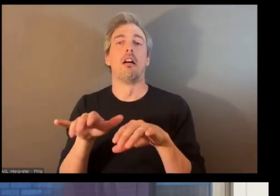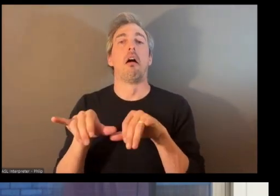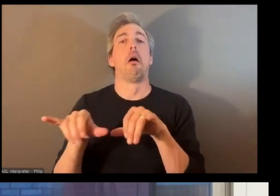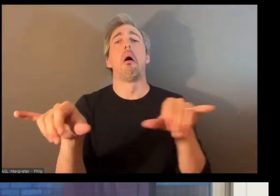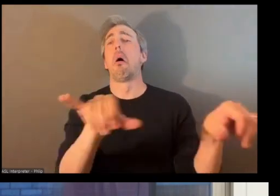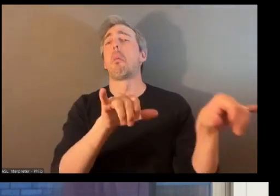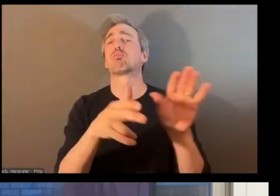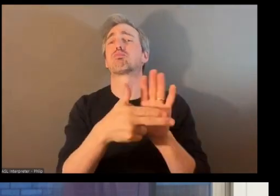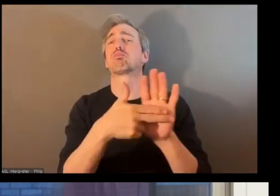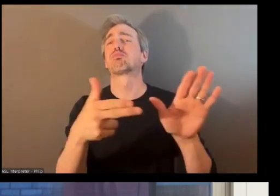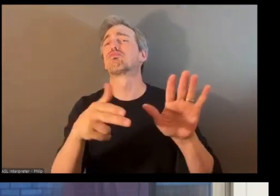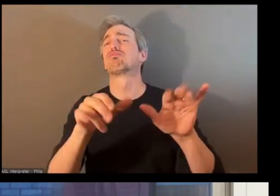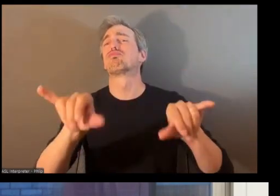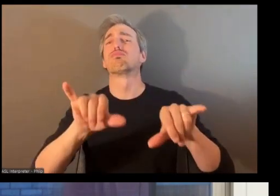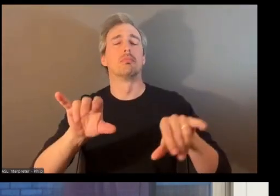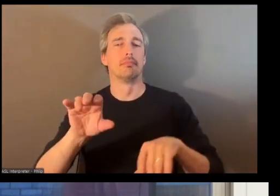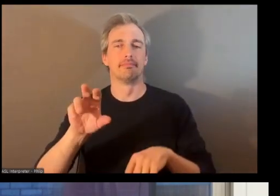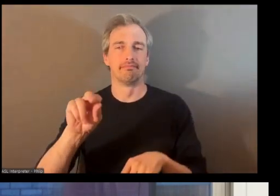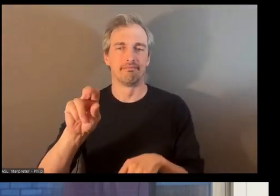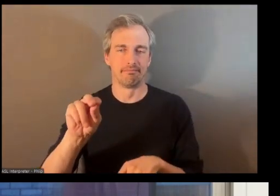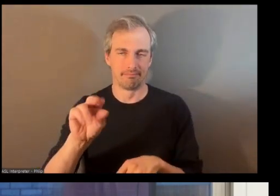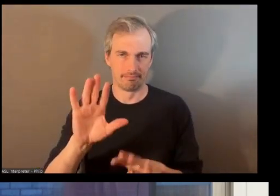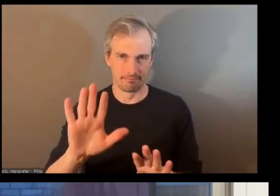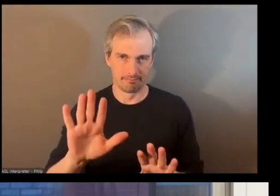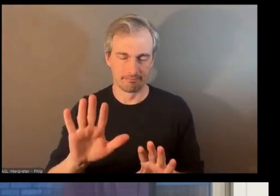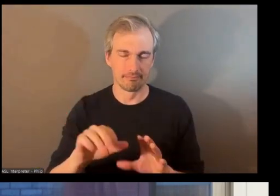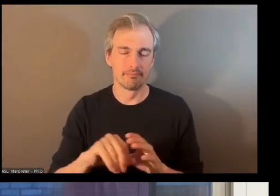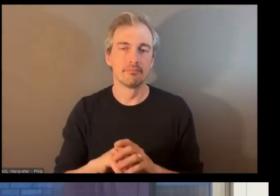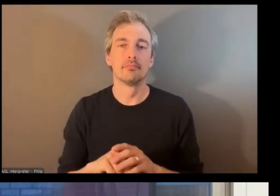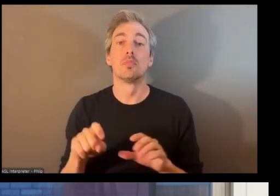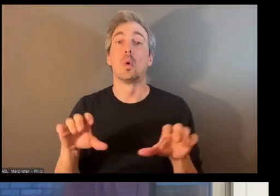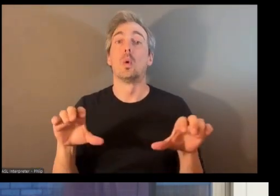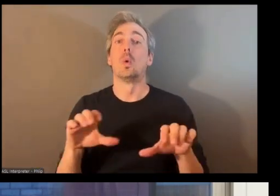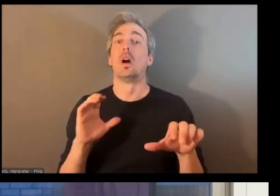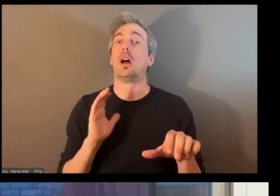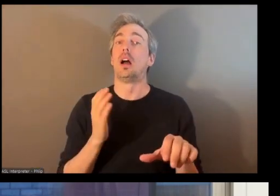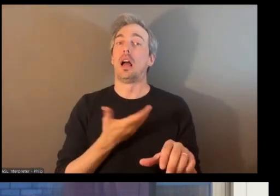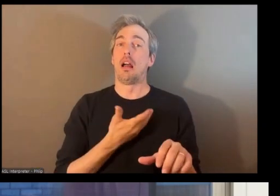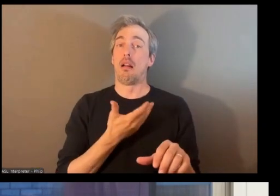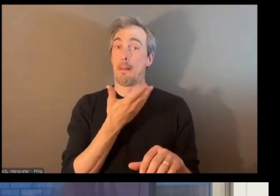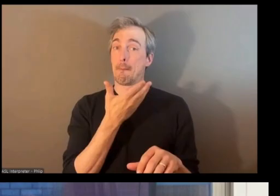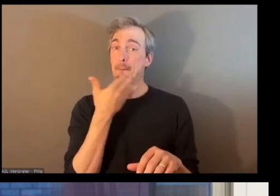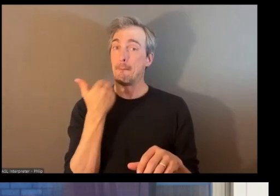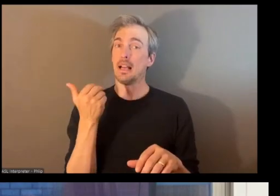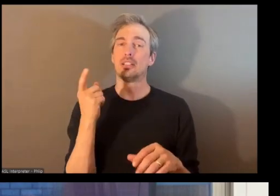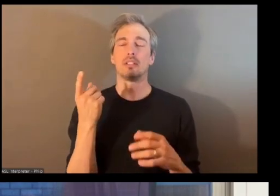And do our best to avoid terms like "native speaker", "non-native speaker",